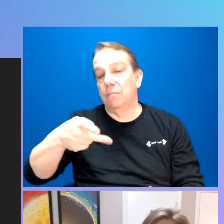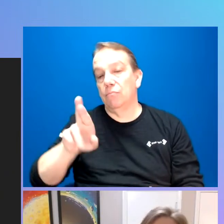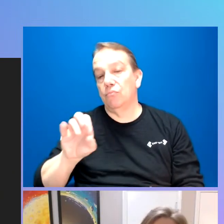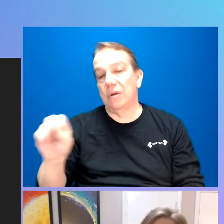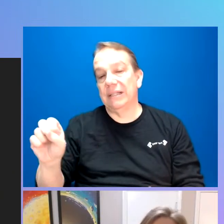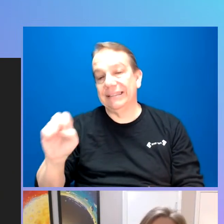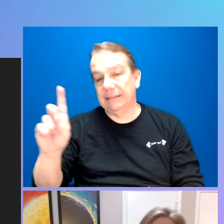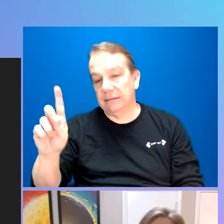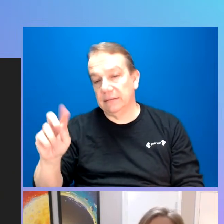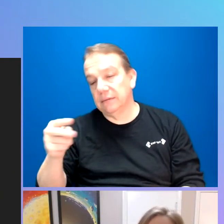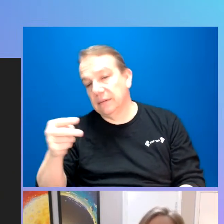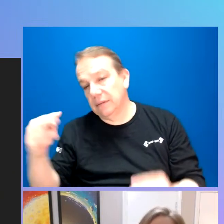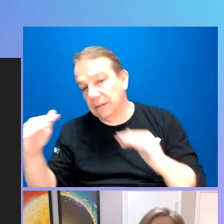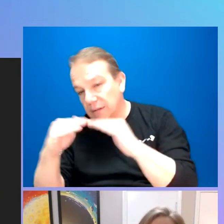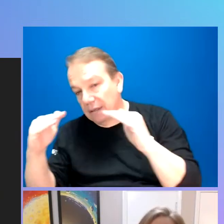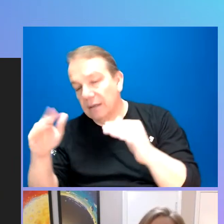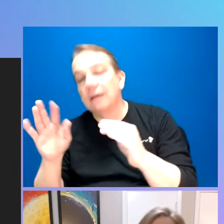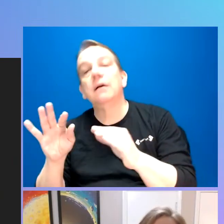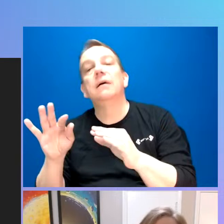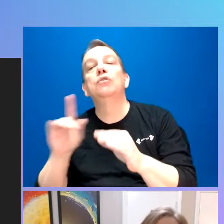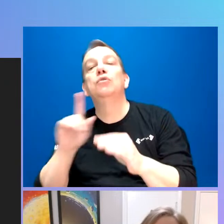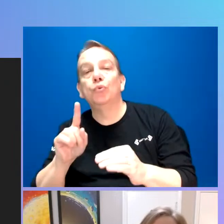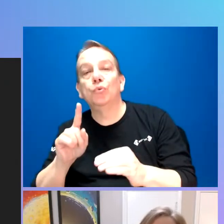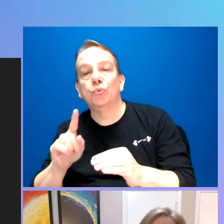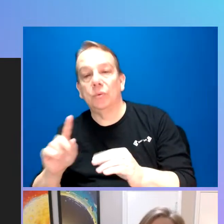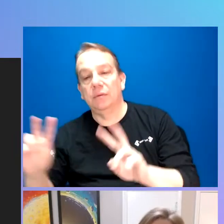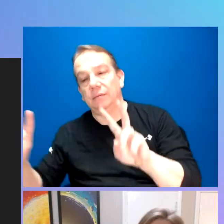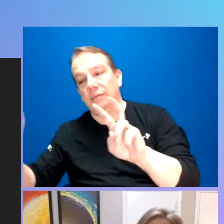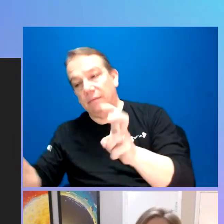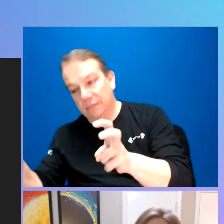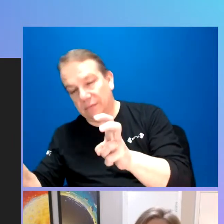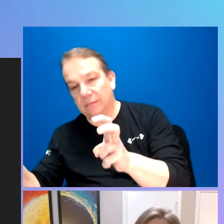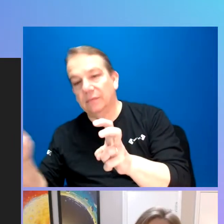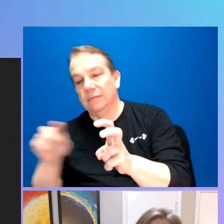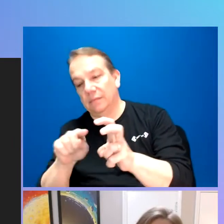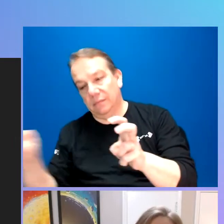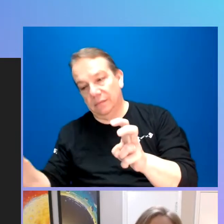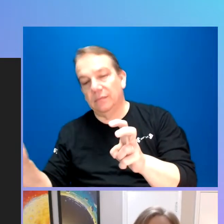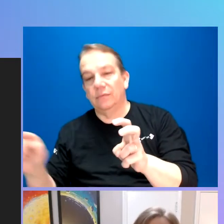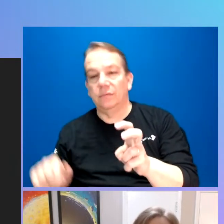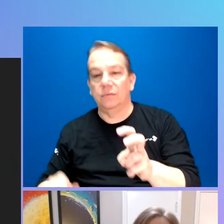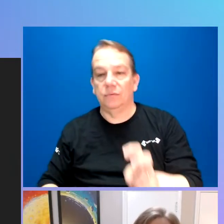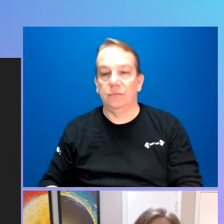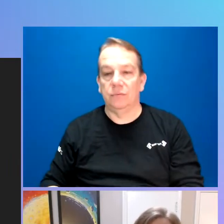true. So it's written as aria